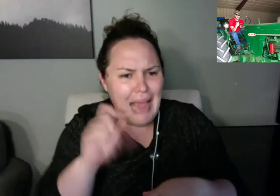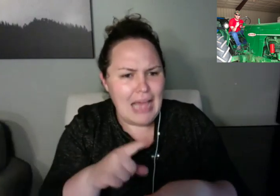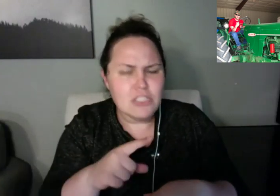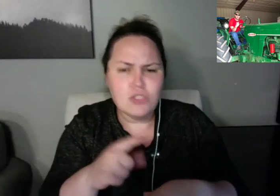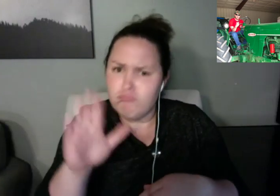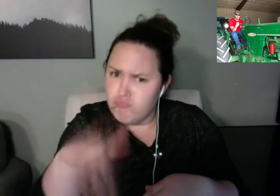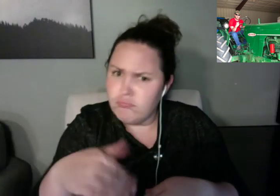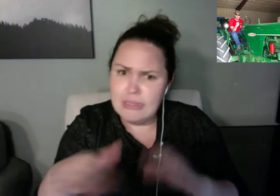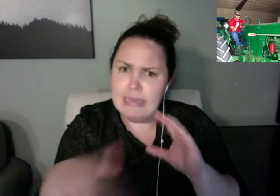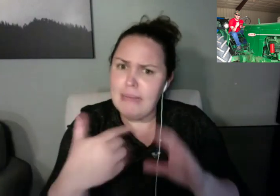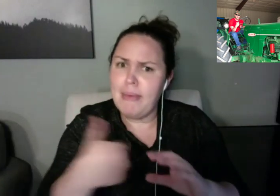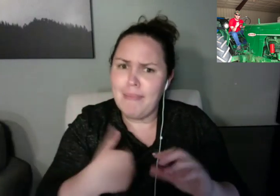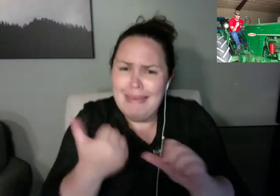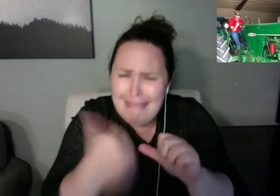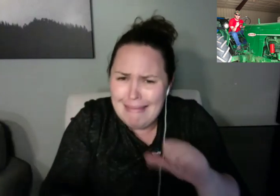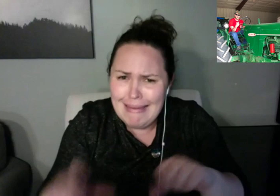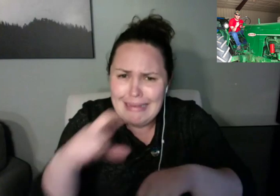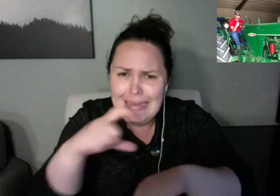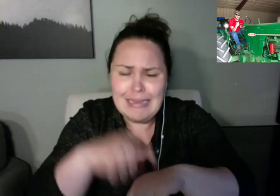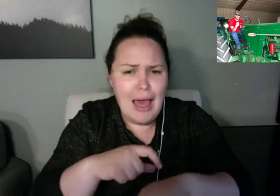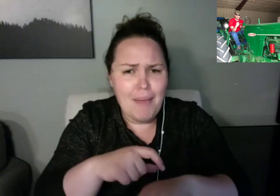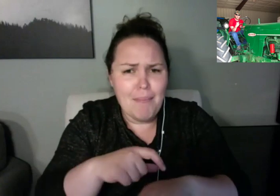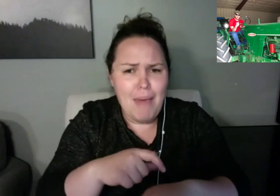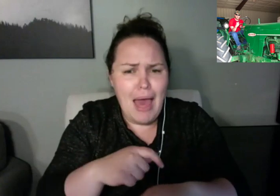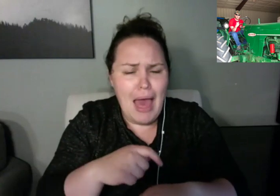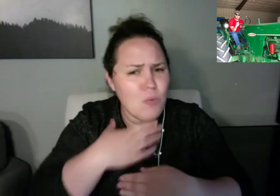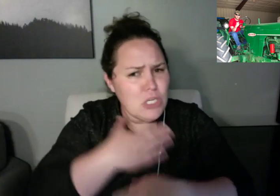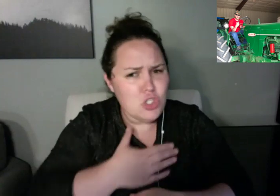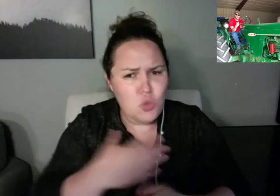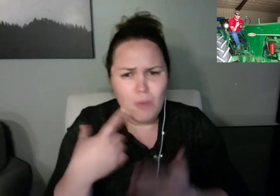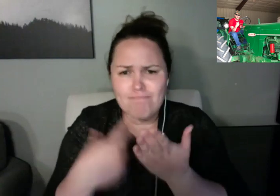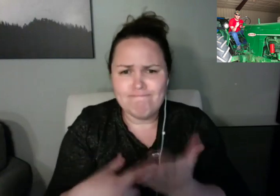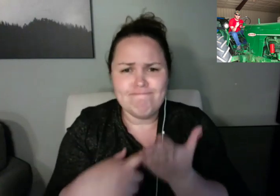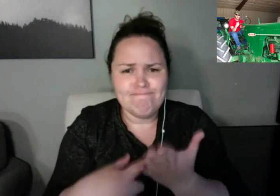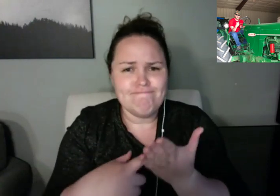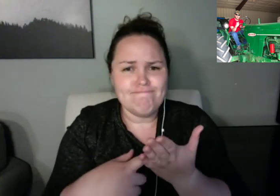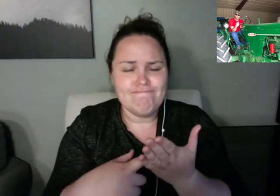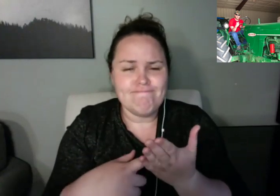Zack s mom: Name, age, school, no school, whatever, where you live.